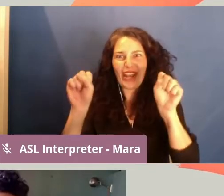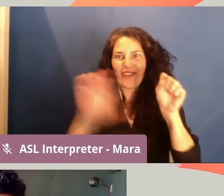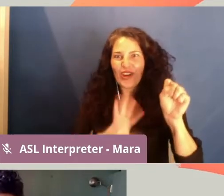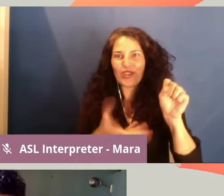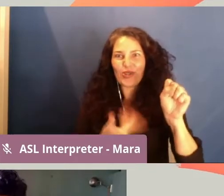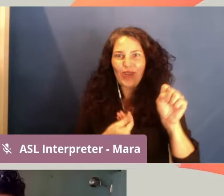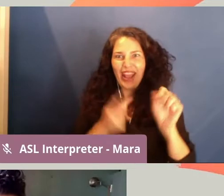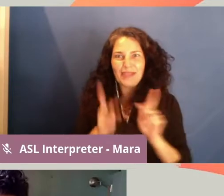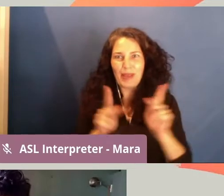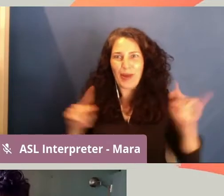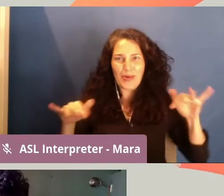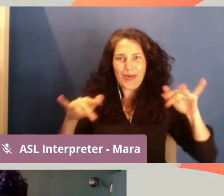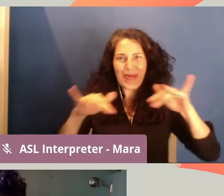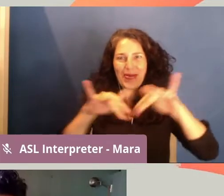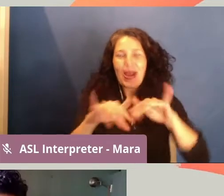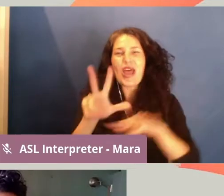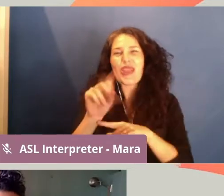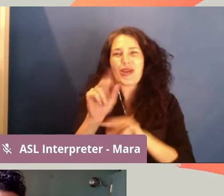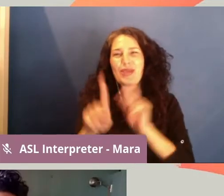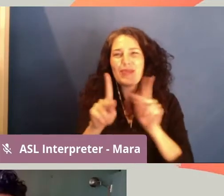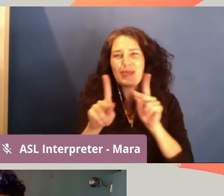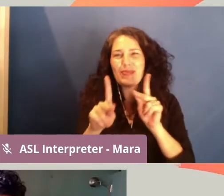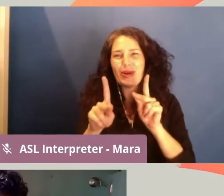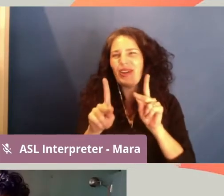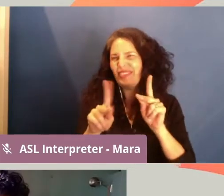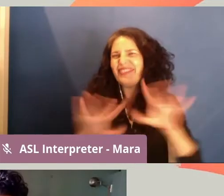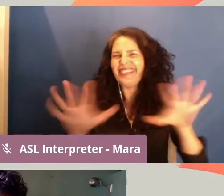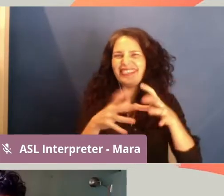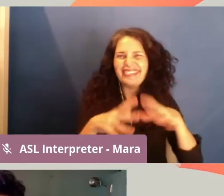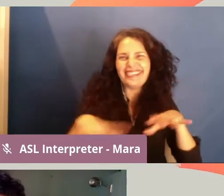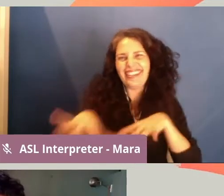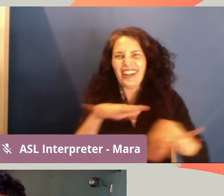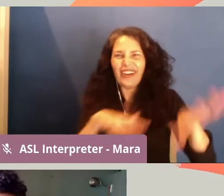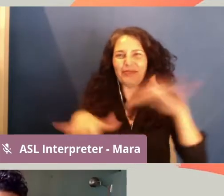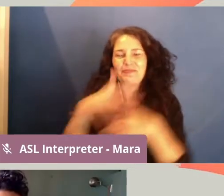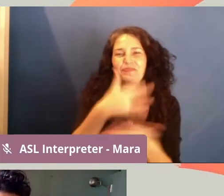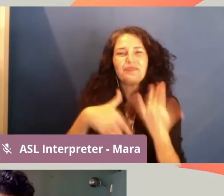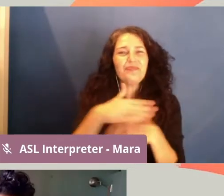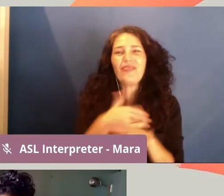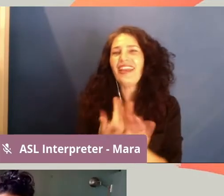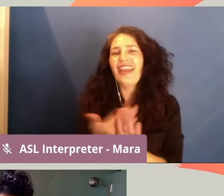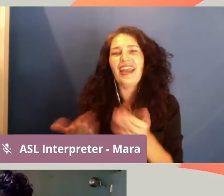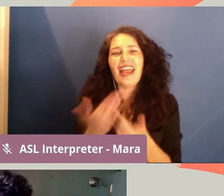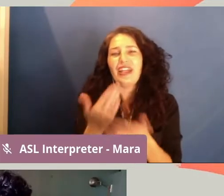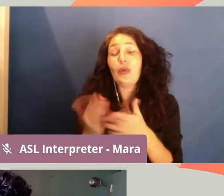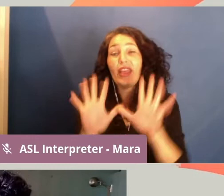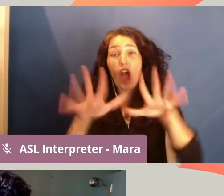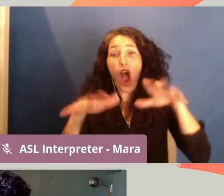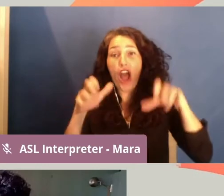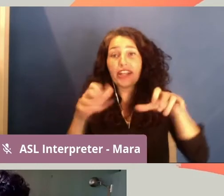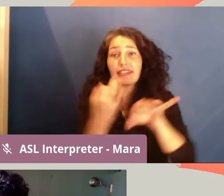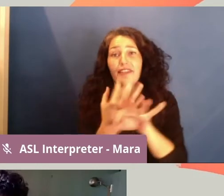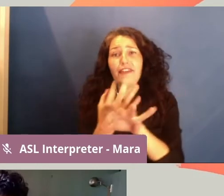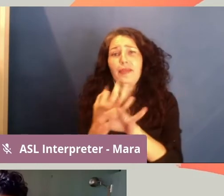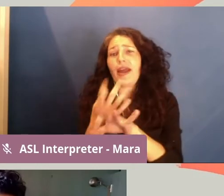All right, so now "Disclosure" is in the world, both reviews and audience feedback have exceeded our highest expectations,